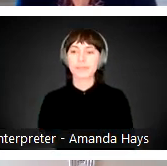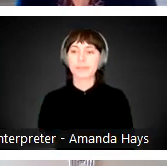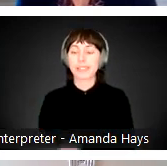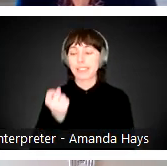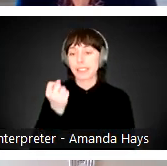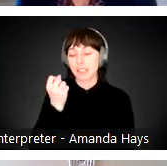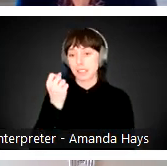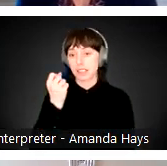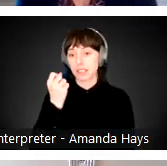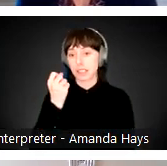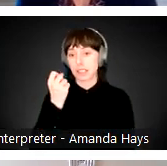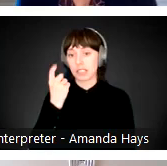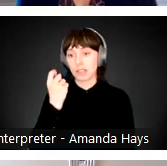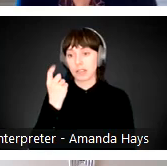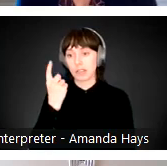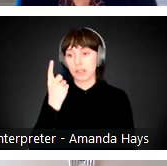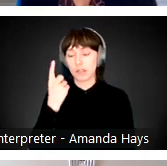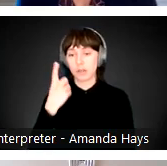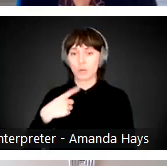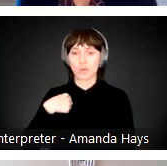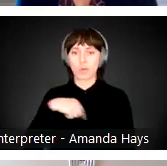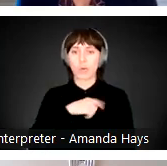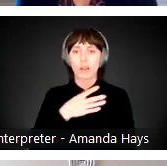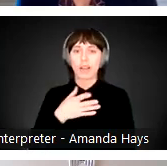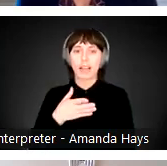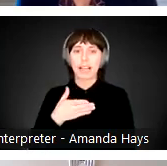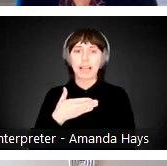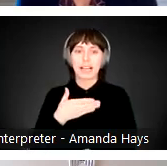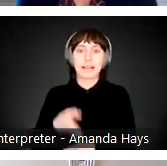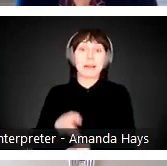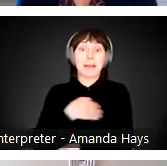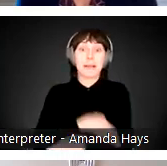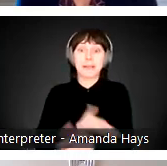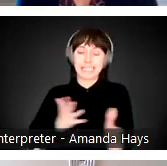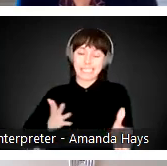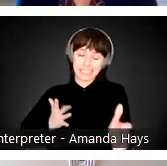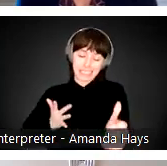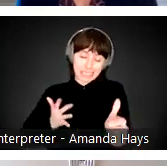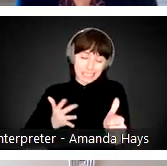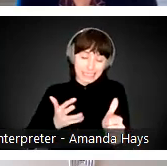we are getting a lot better at clearing out backlogs, and so cases are